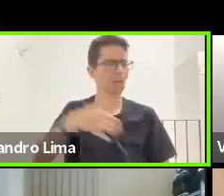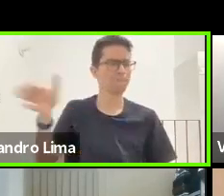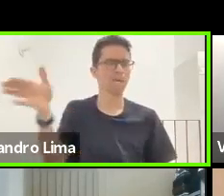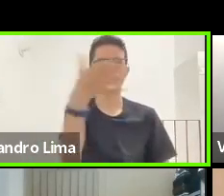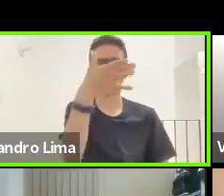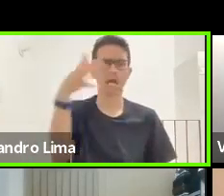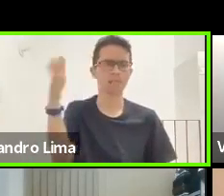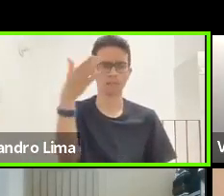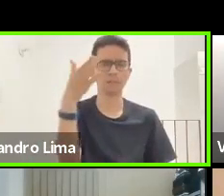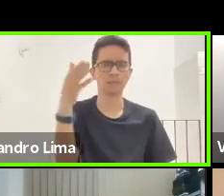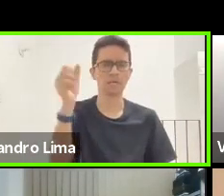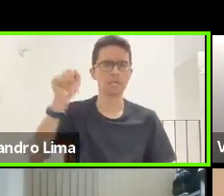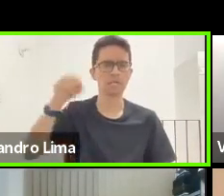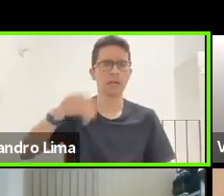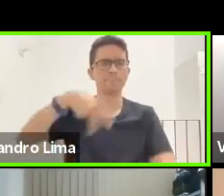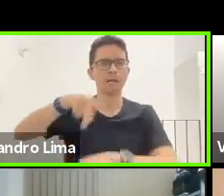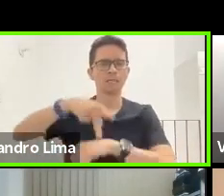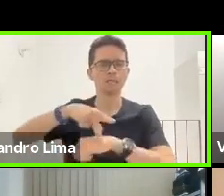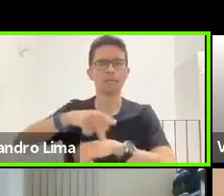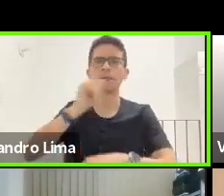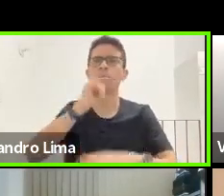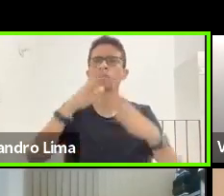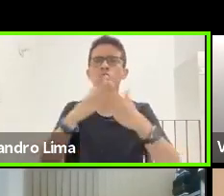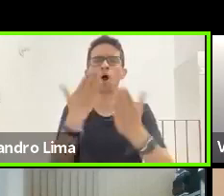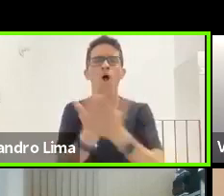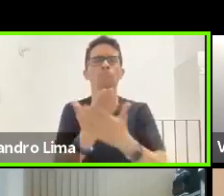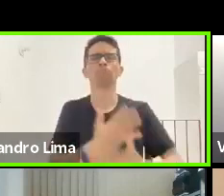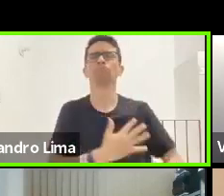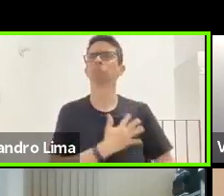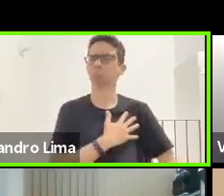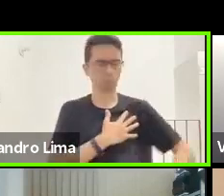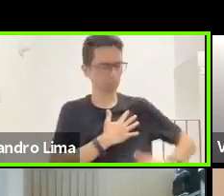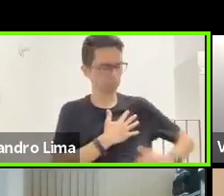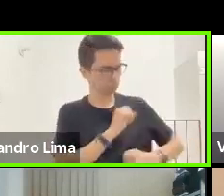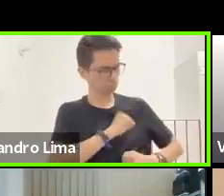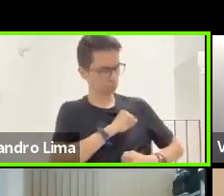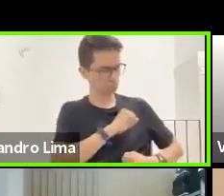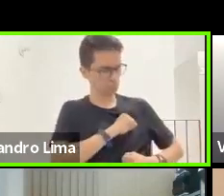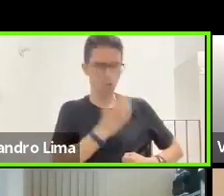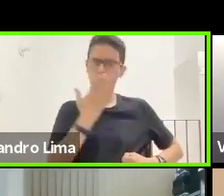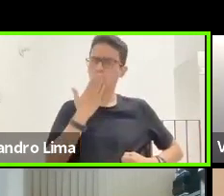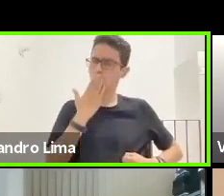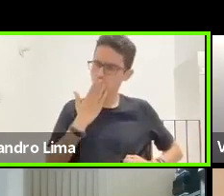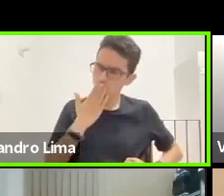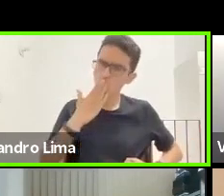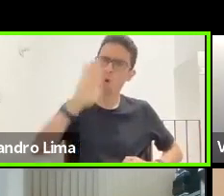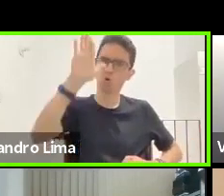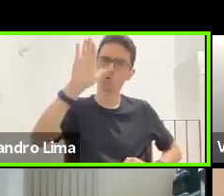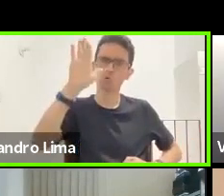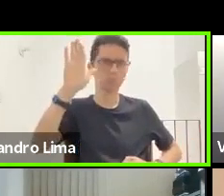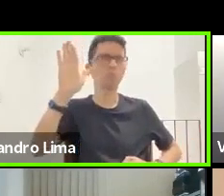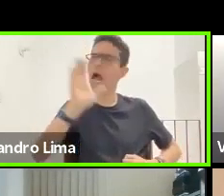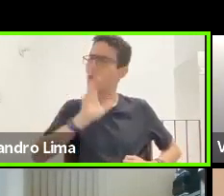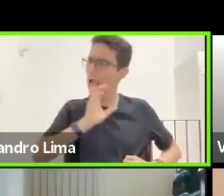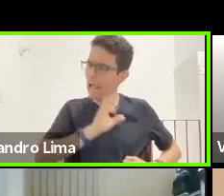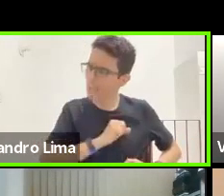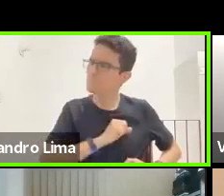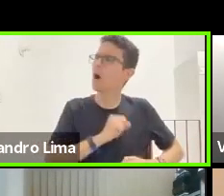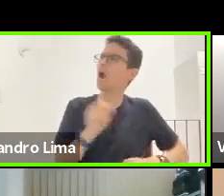say the say the pledge of Allegiance to the pledge of Allegiance to our flag. that that is that that is a, that is a. medium through which patriot